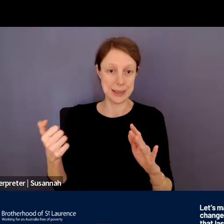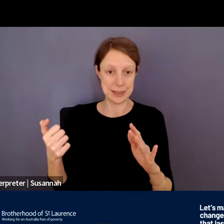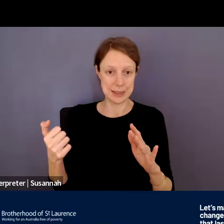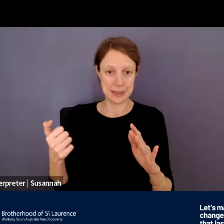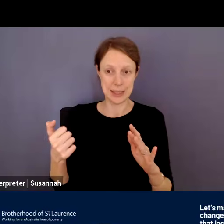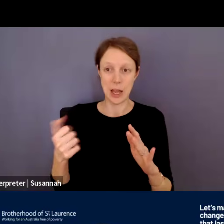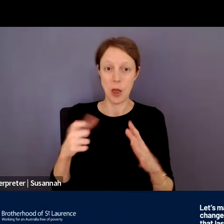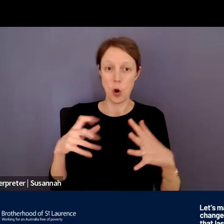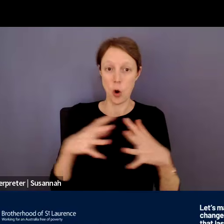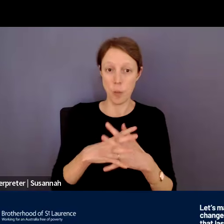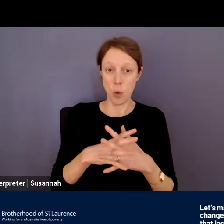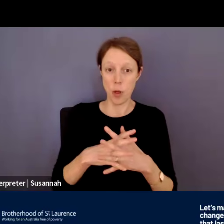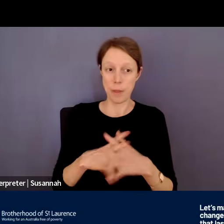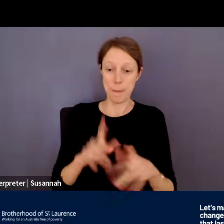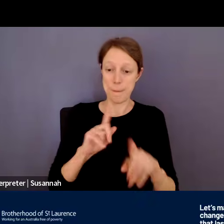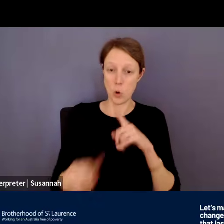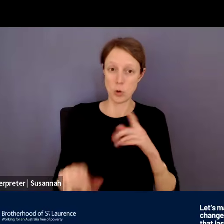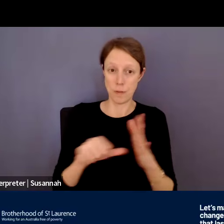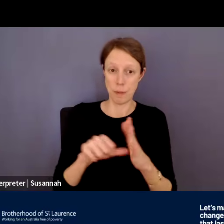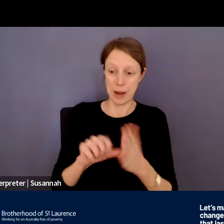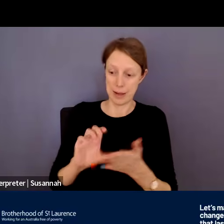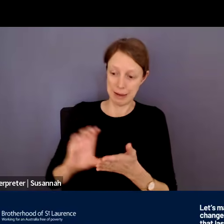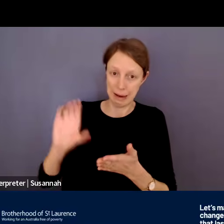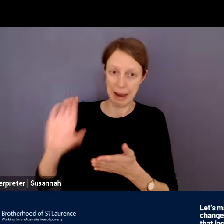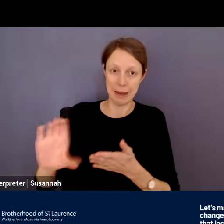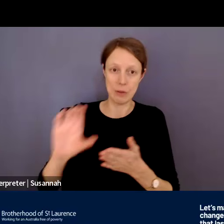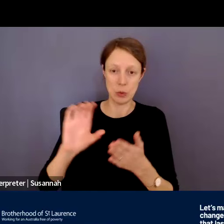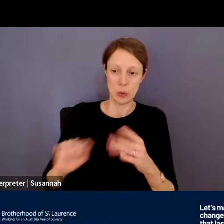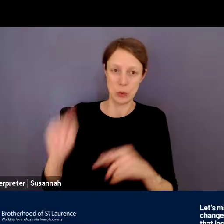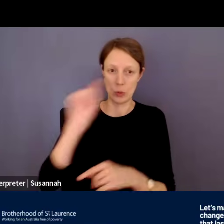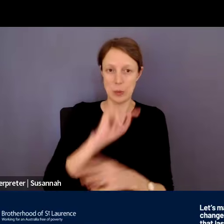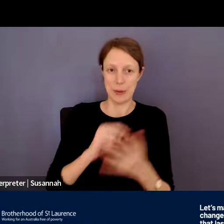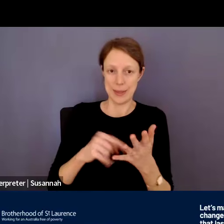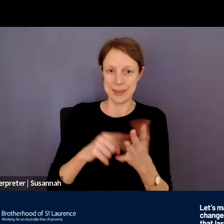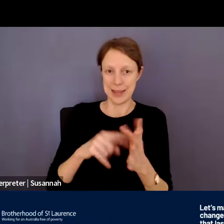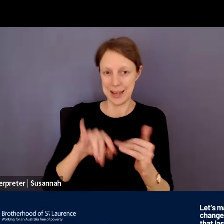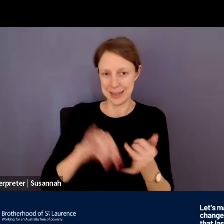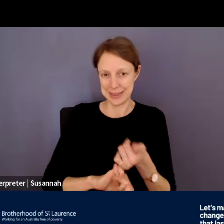the states. So for a little while when Minister Butler was kind of, you know, trying to get a